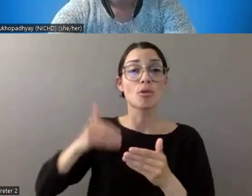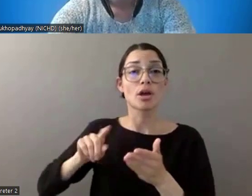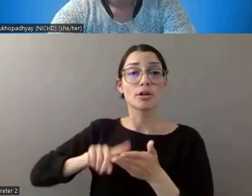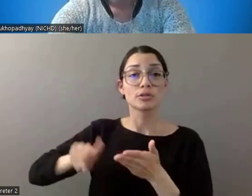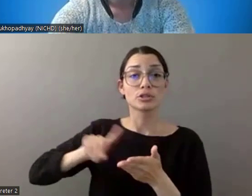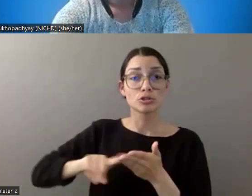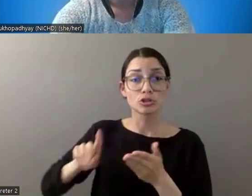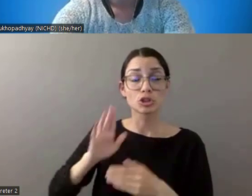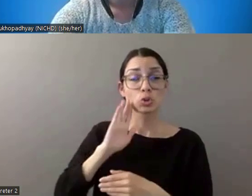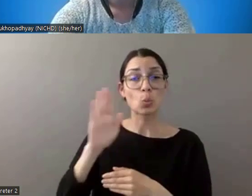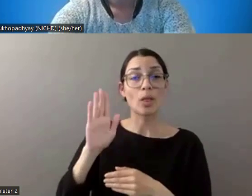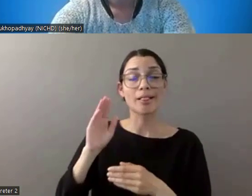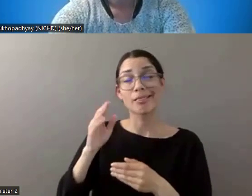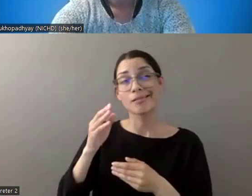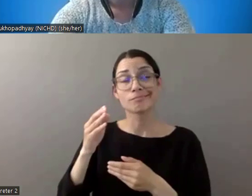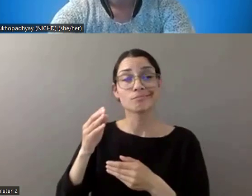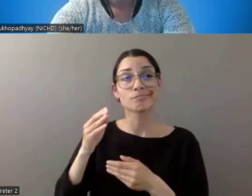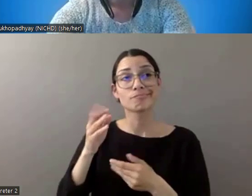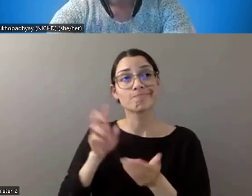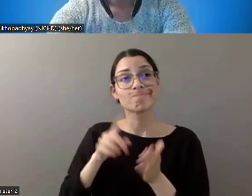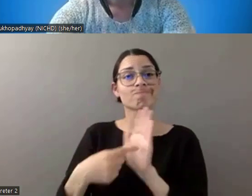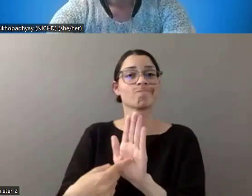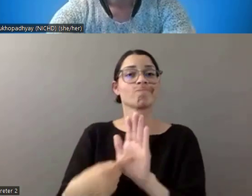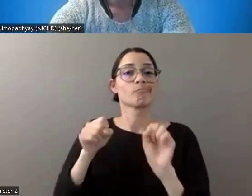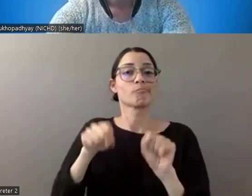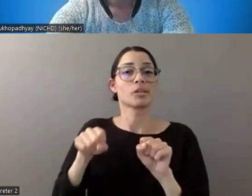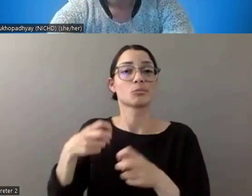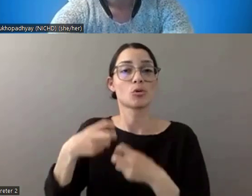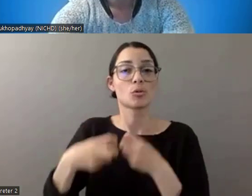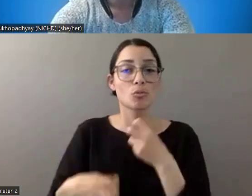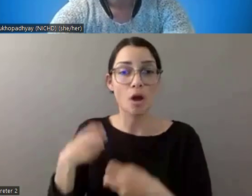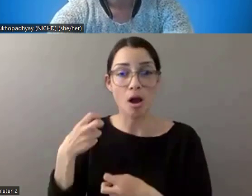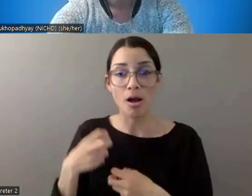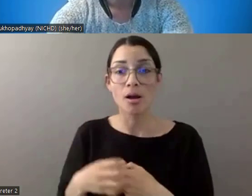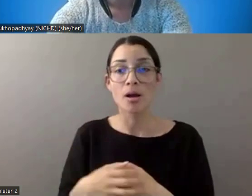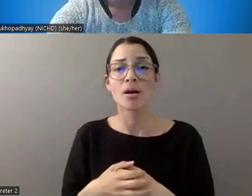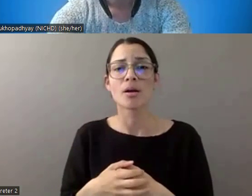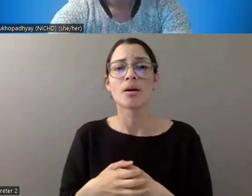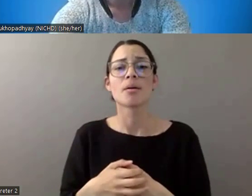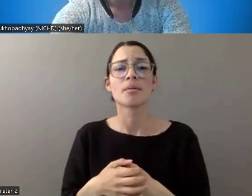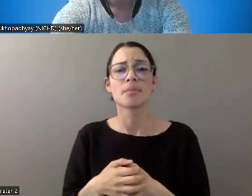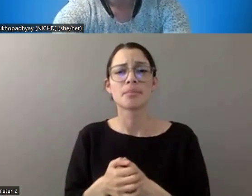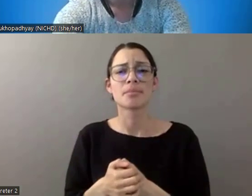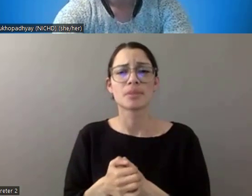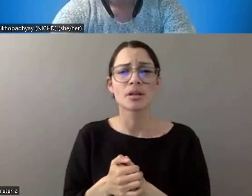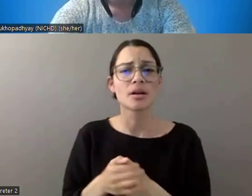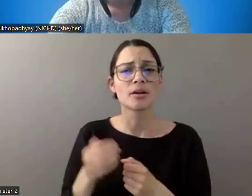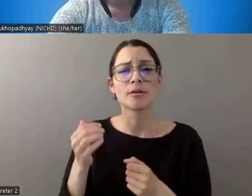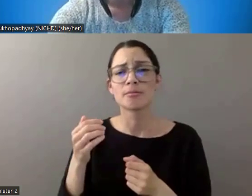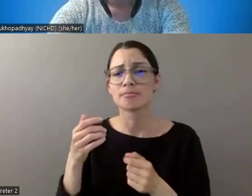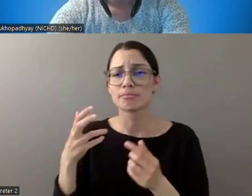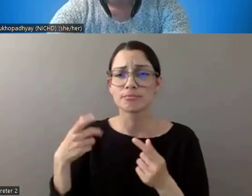and alternative strategies and whether it's establishing feasibility throughout a rigorous approach.